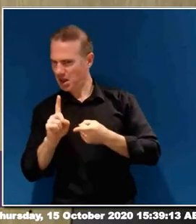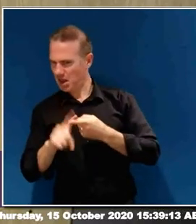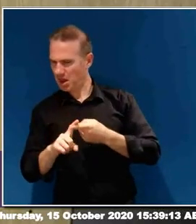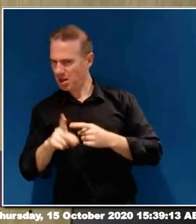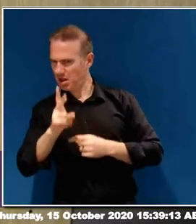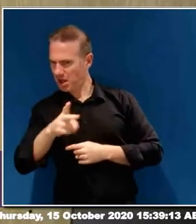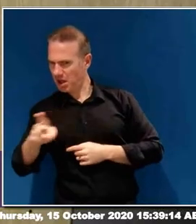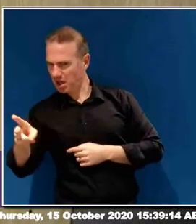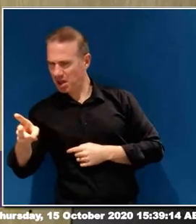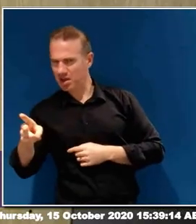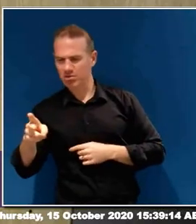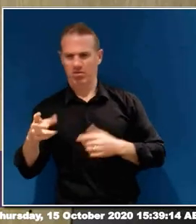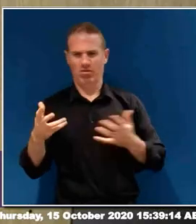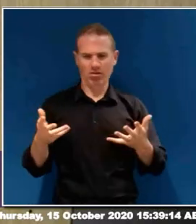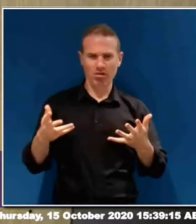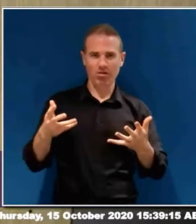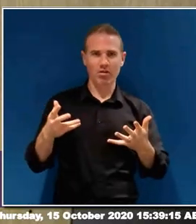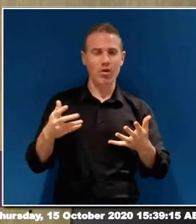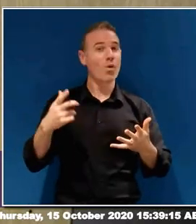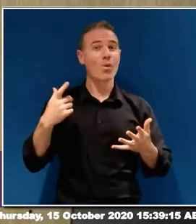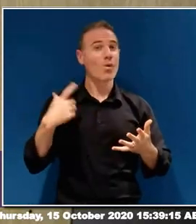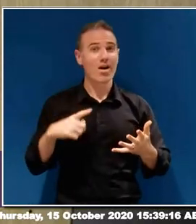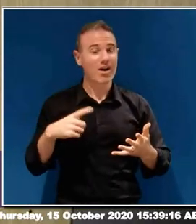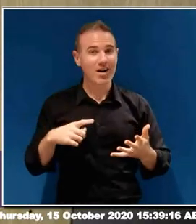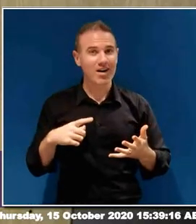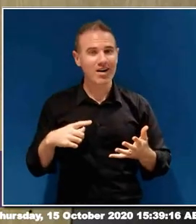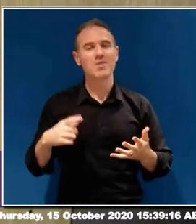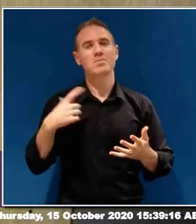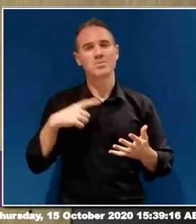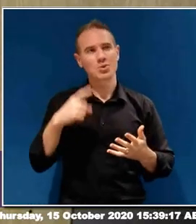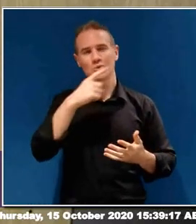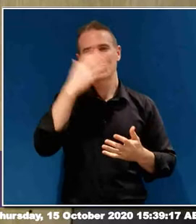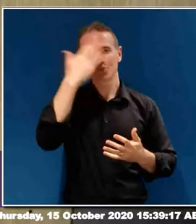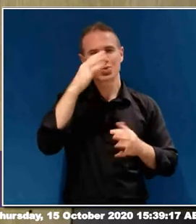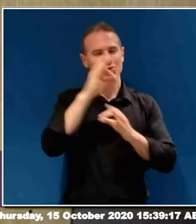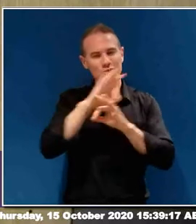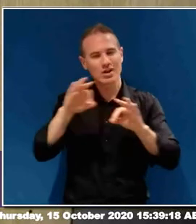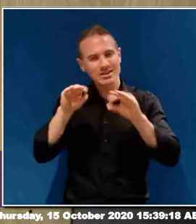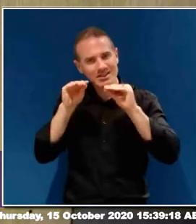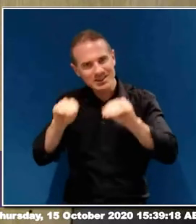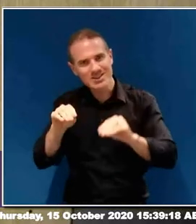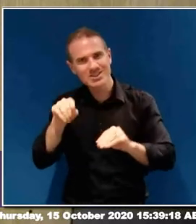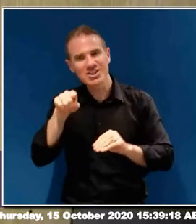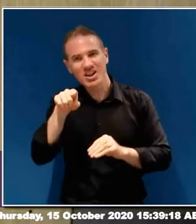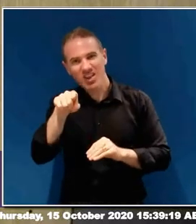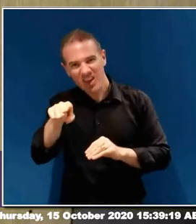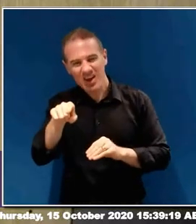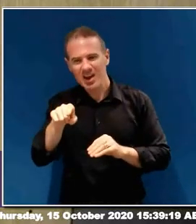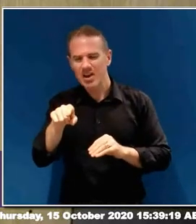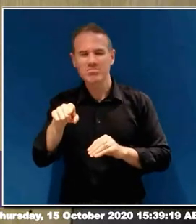behaviours are not taught. You kick a kid out, you expect them to come back in and do something differently